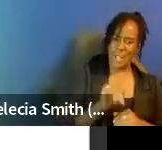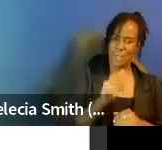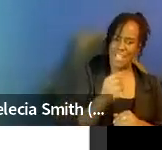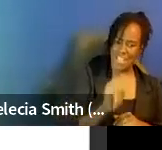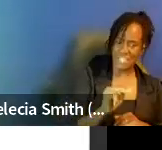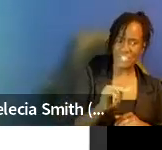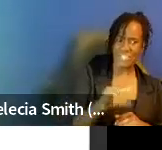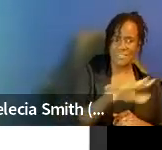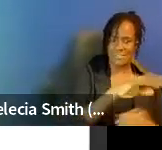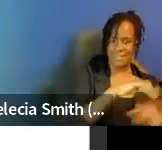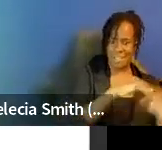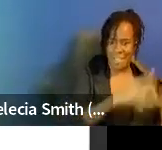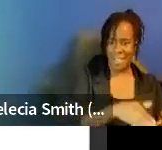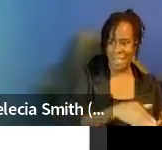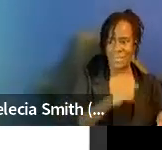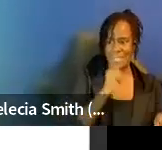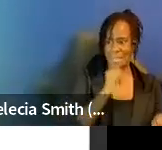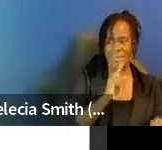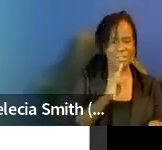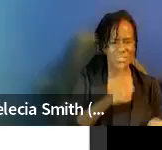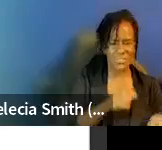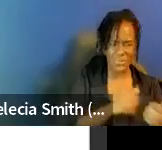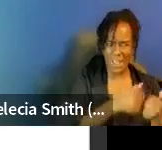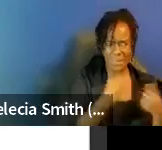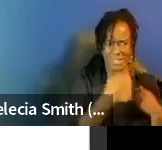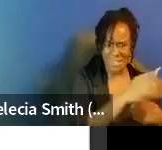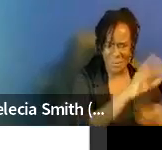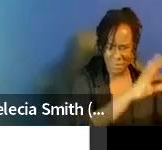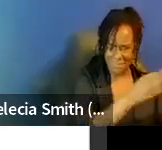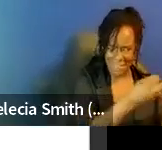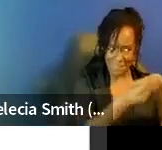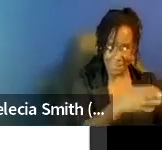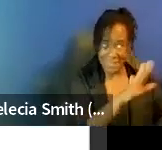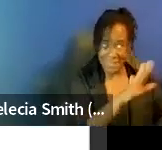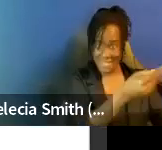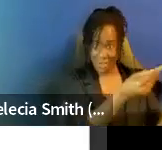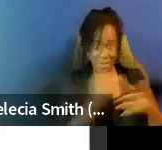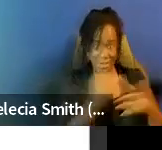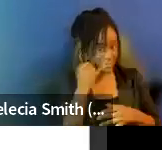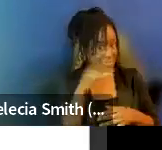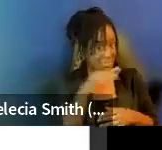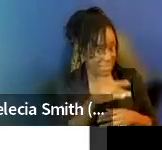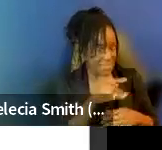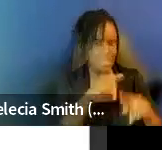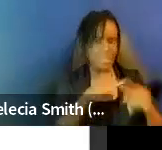reflux disease in my early 20s. I remember the feedback I should not eat spicy food. I remember